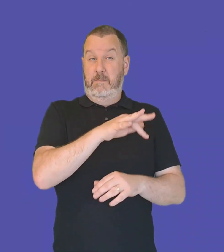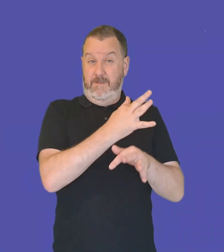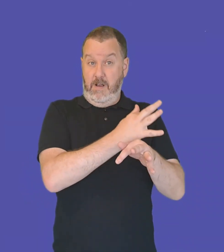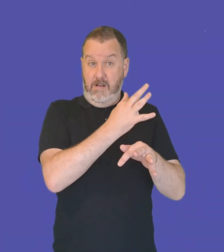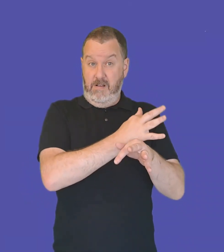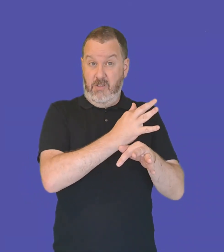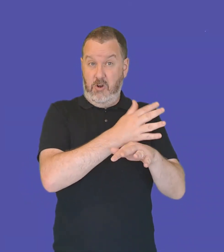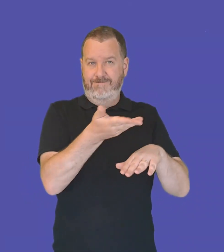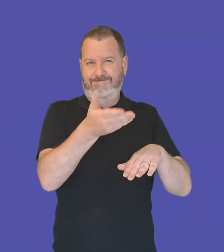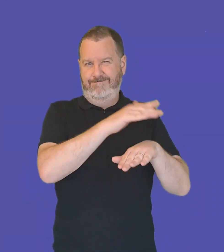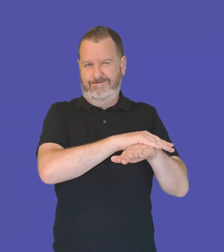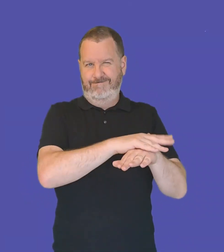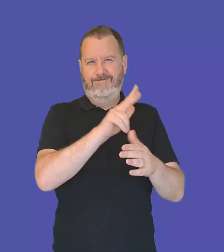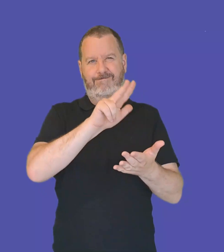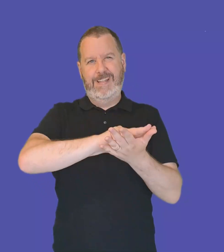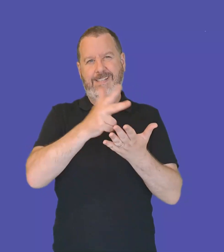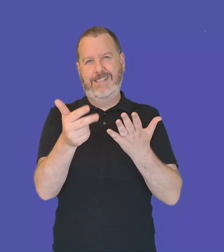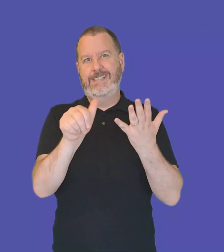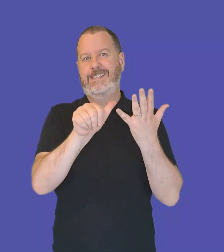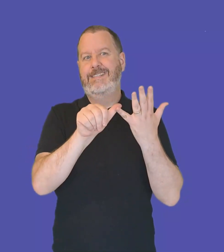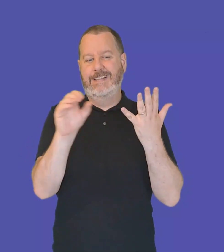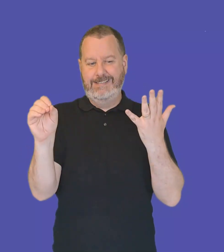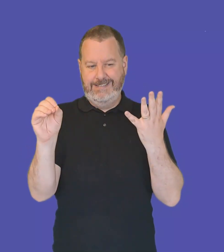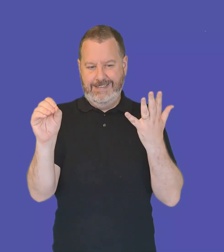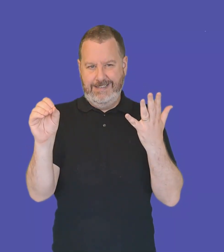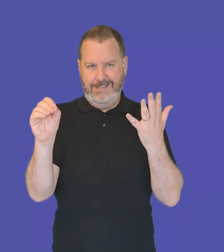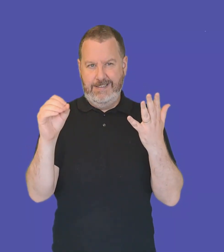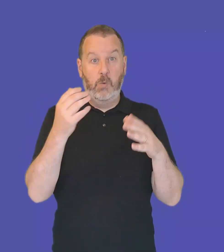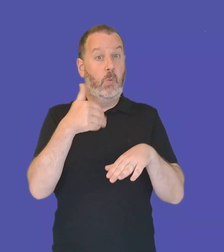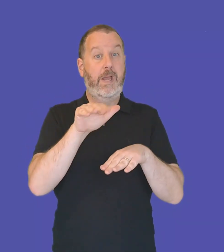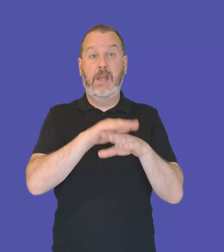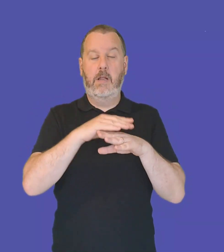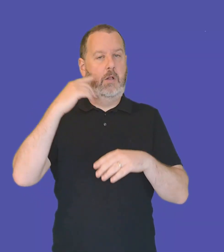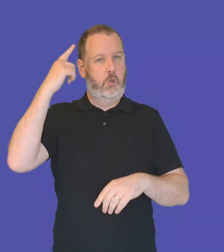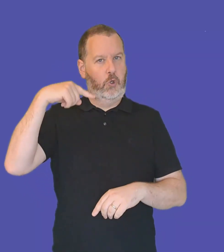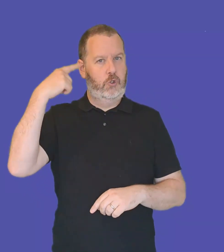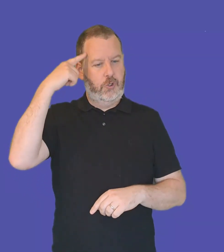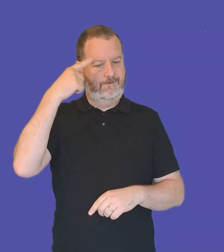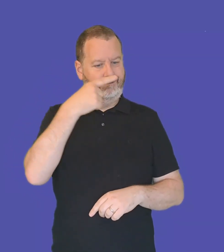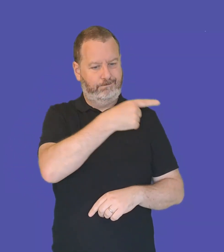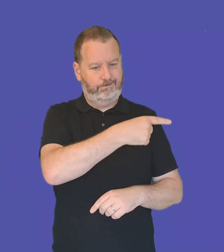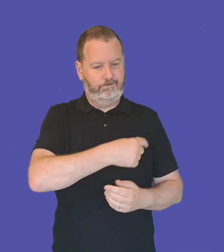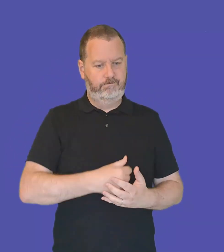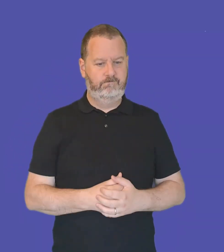William Napier died in 1860 in London.